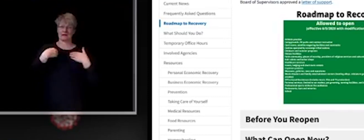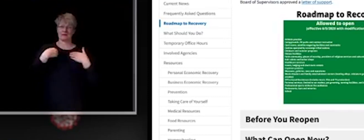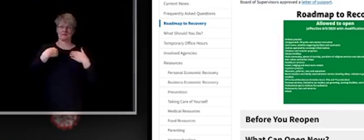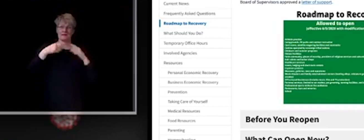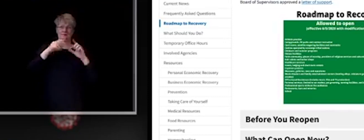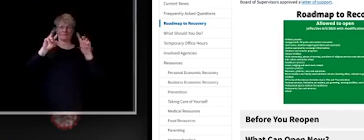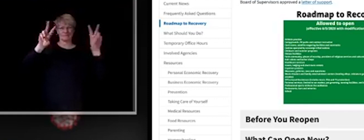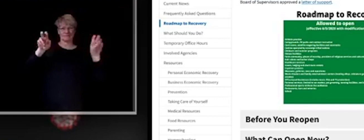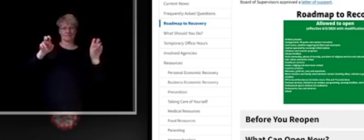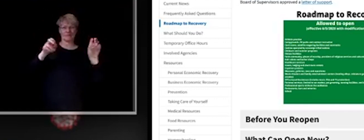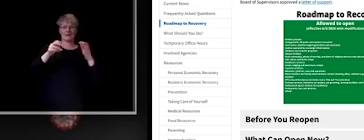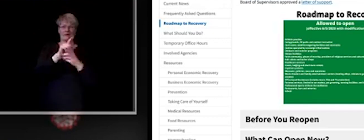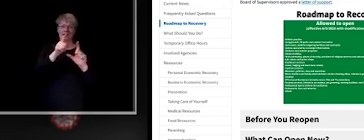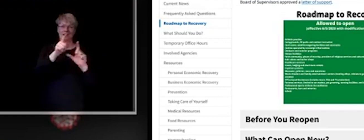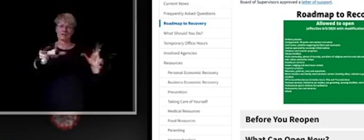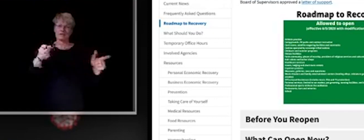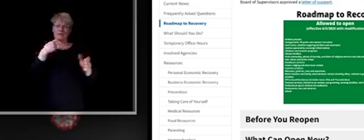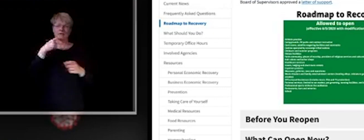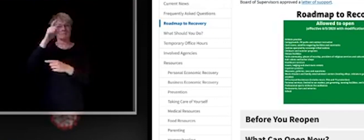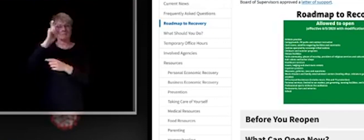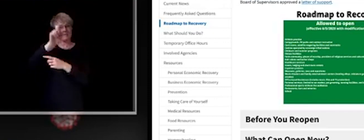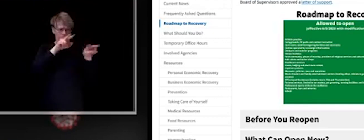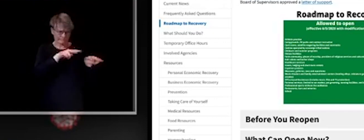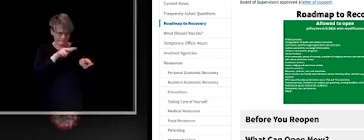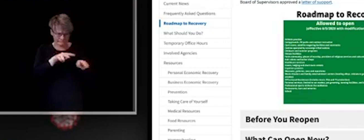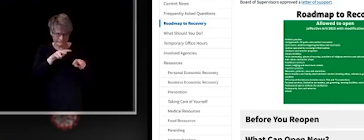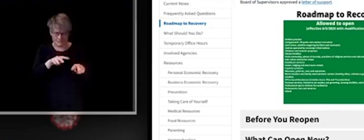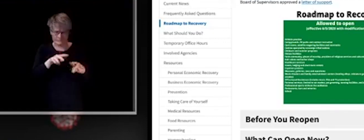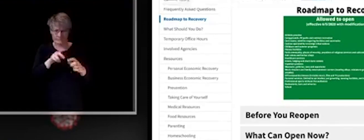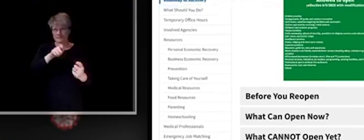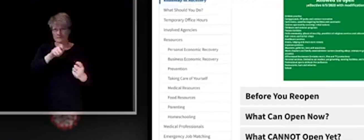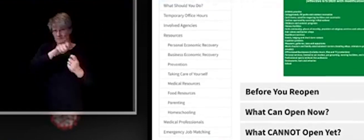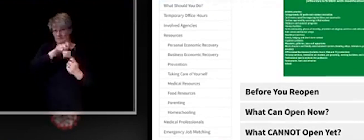that should be monitored before implementation of the guidance, so we are really, really